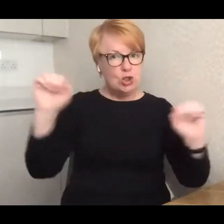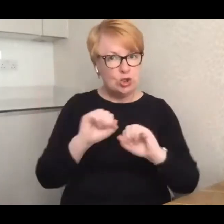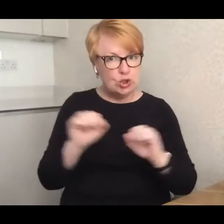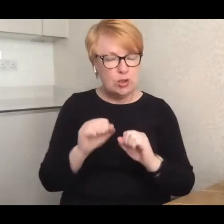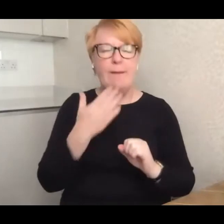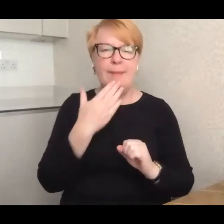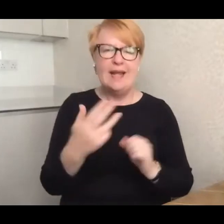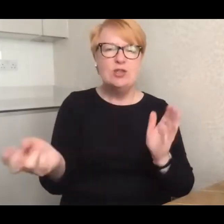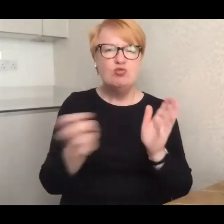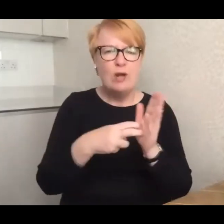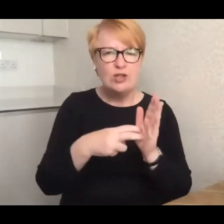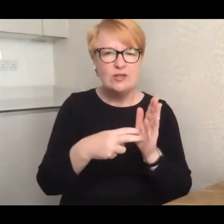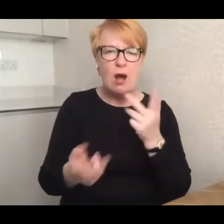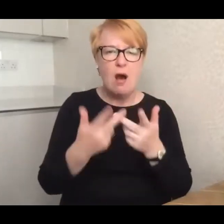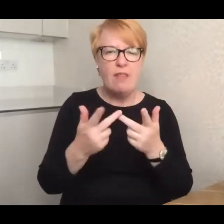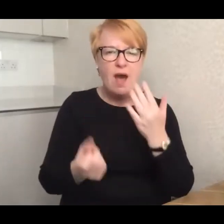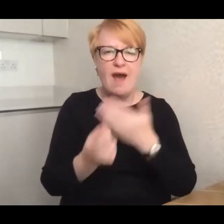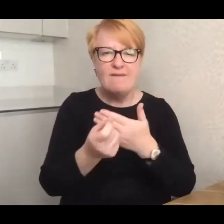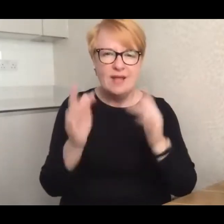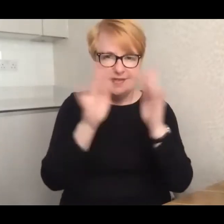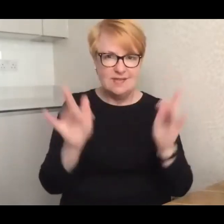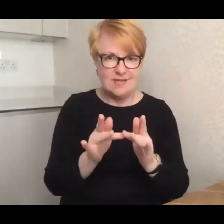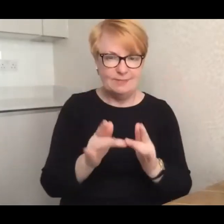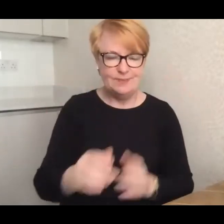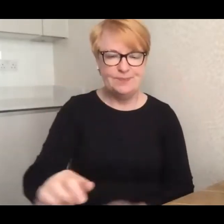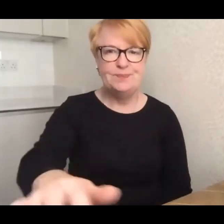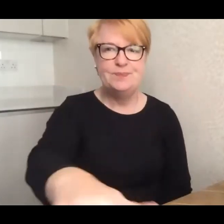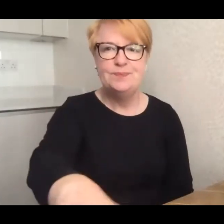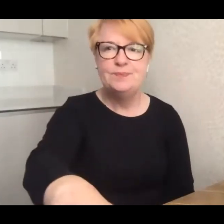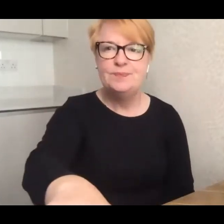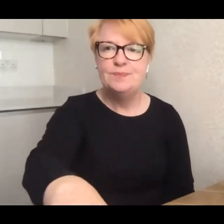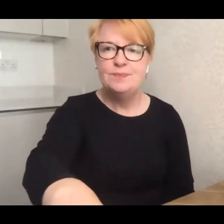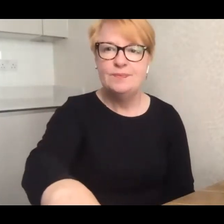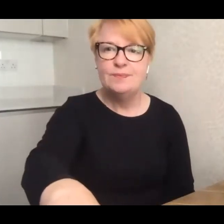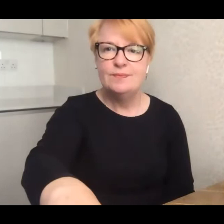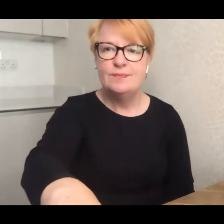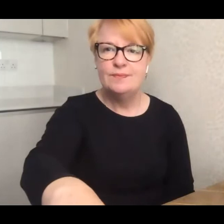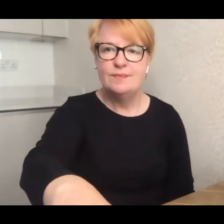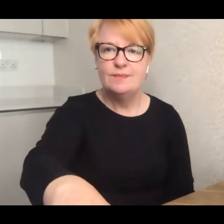programme via the UP Projects’ website. And I'm delighted that today's event